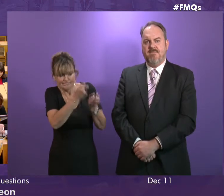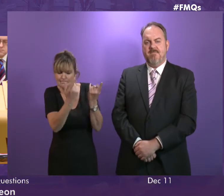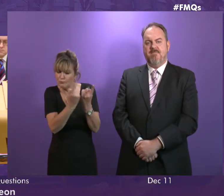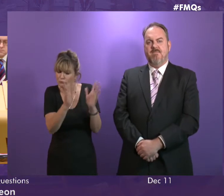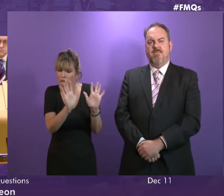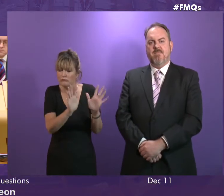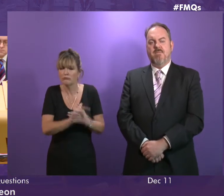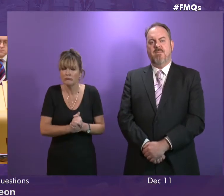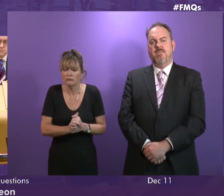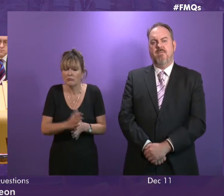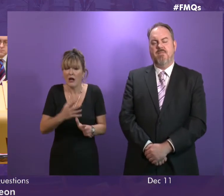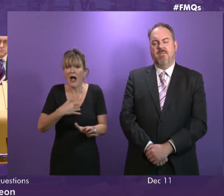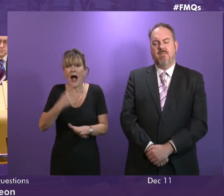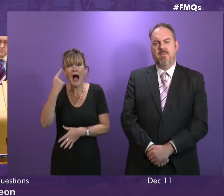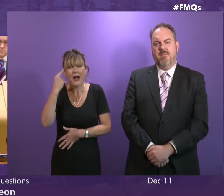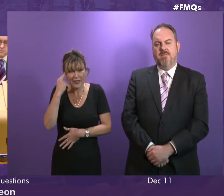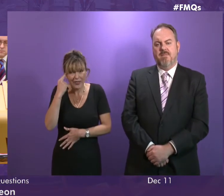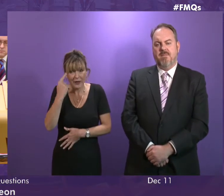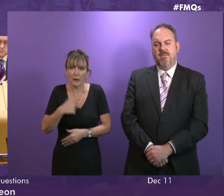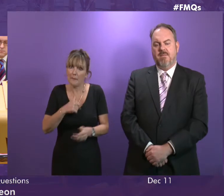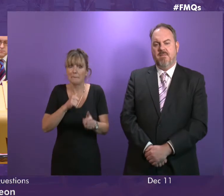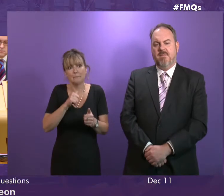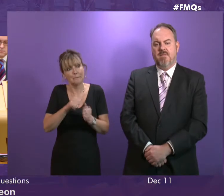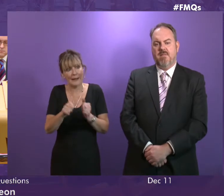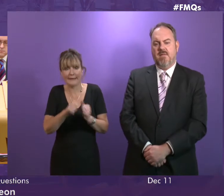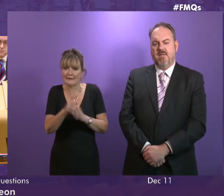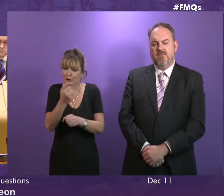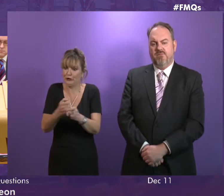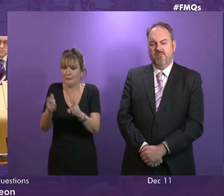have thought that lease negotiations would best be conducted between GPs and the heath